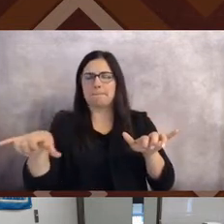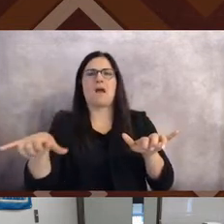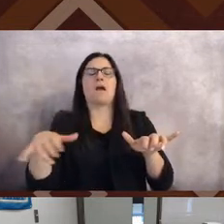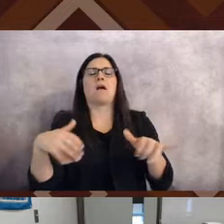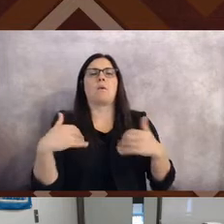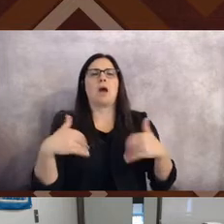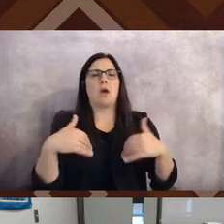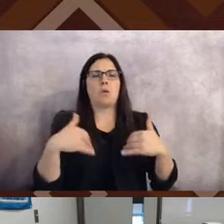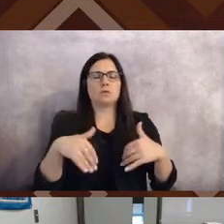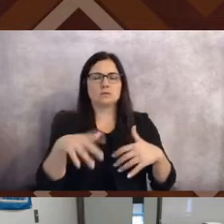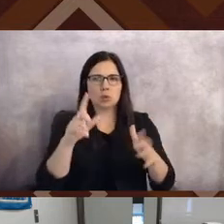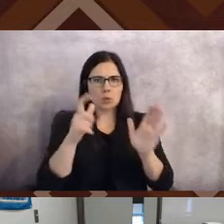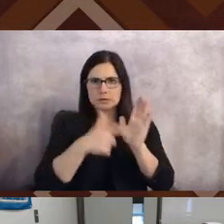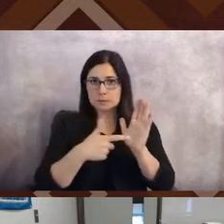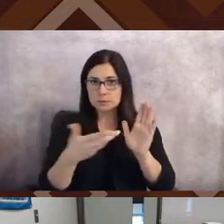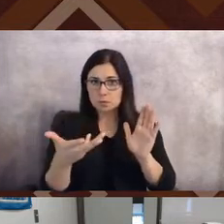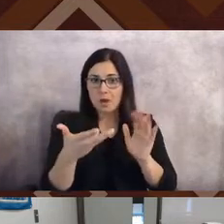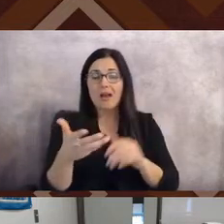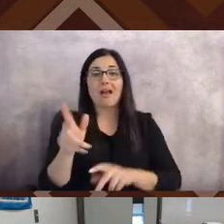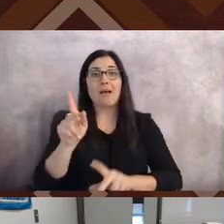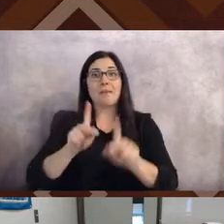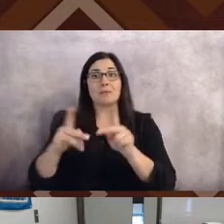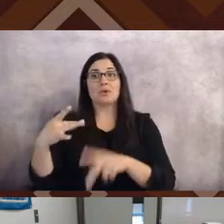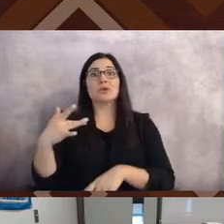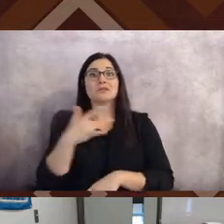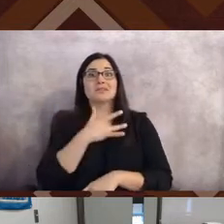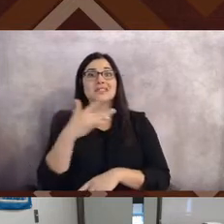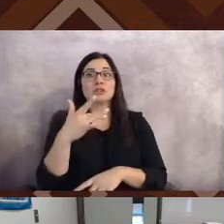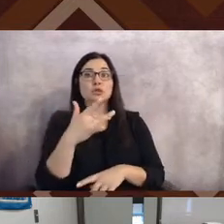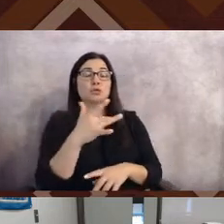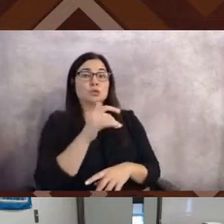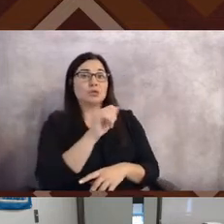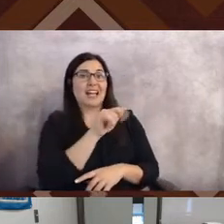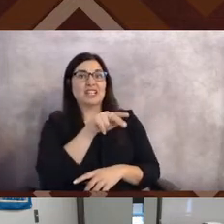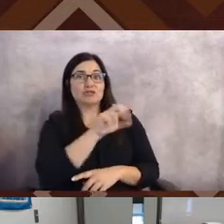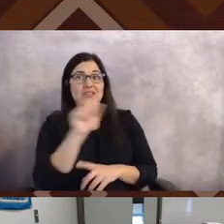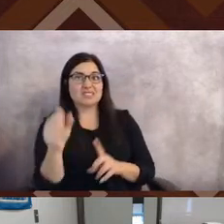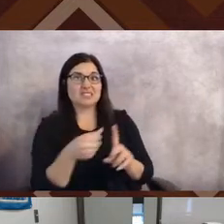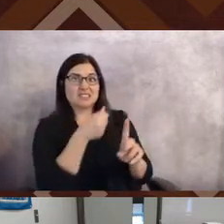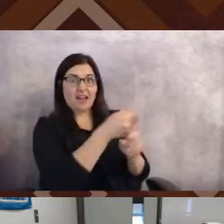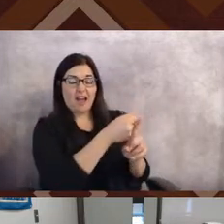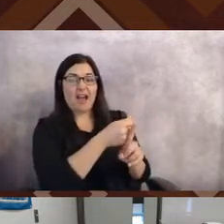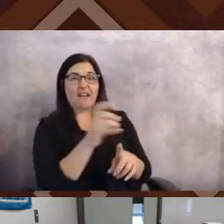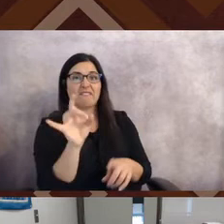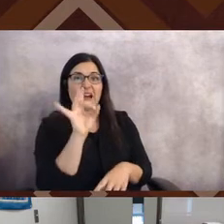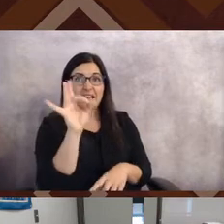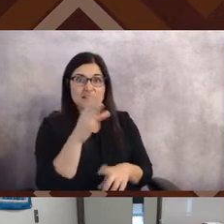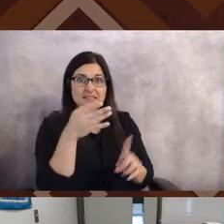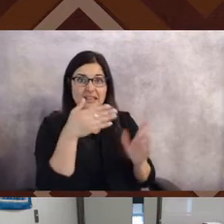when people do acts of violence on Asian people primarily is because they are Asian.